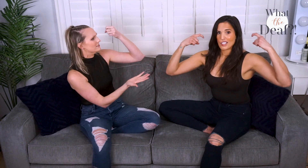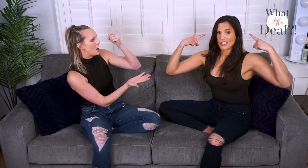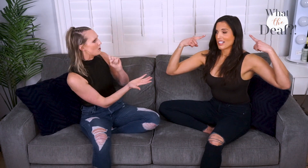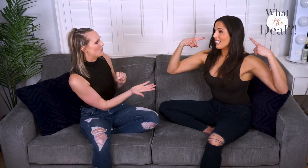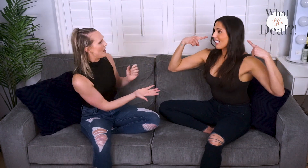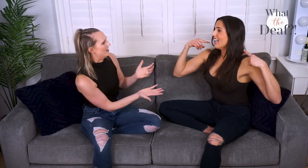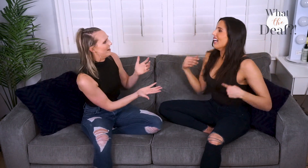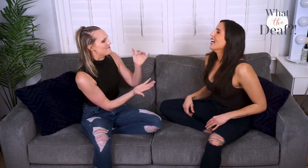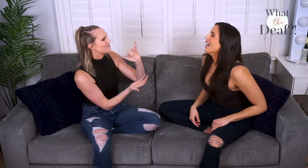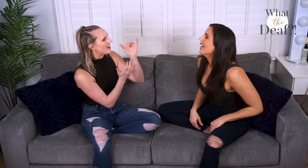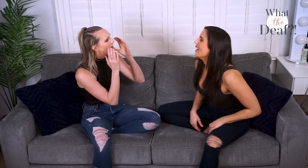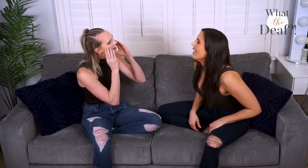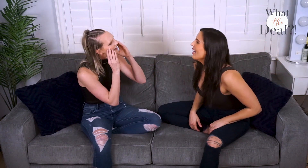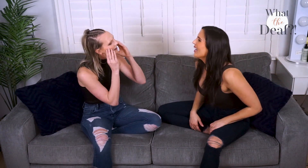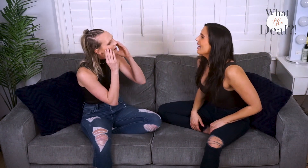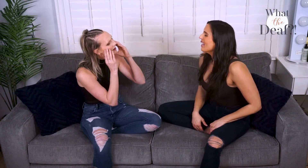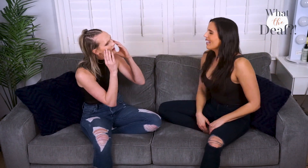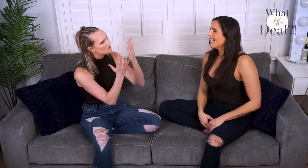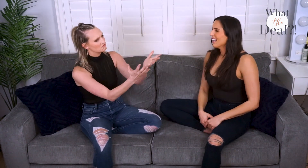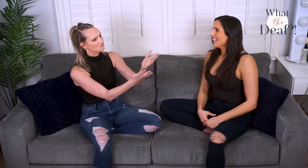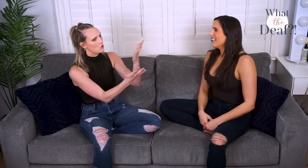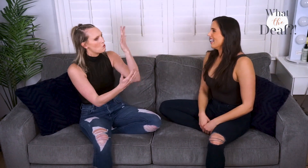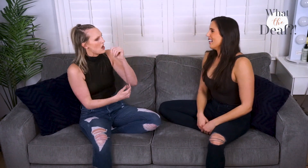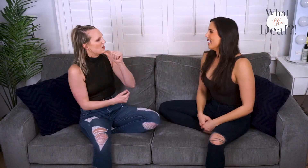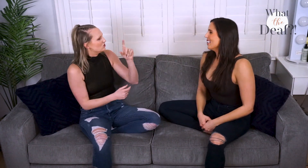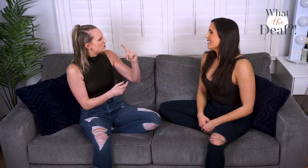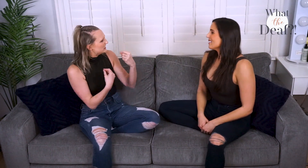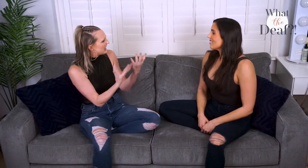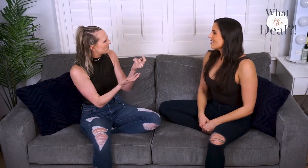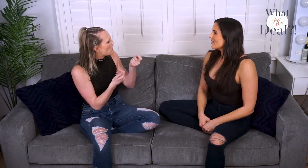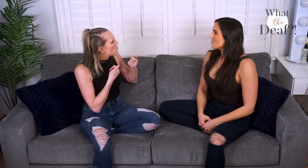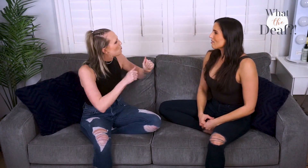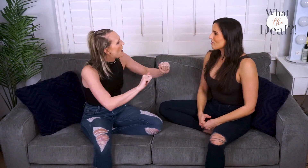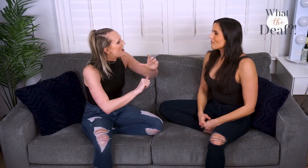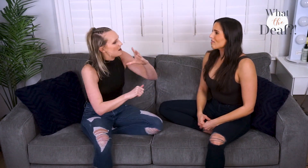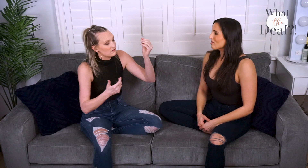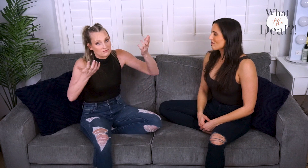Sarah, I'm like, huh, why not? Just give it a try,